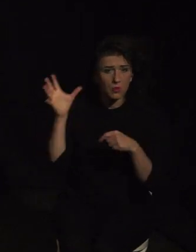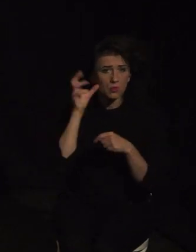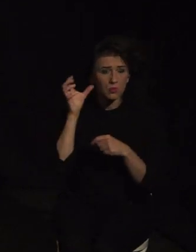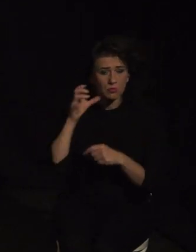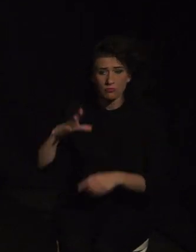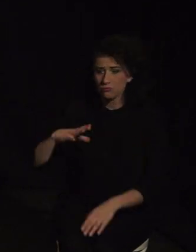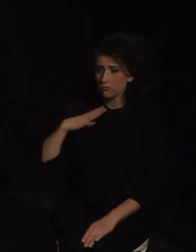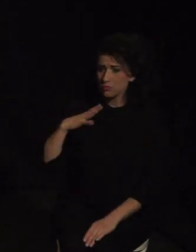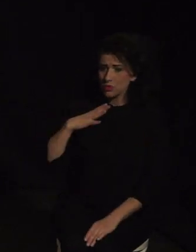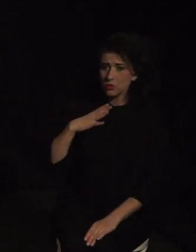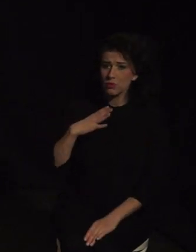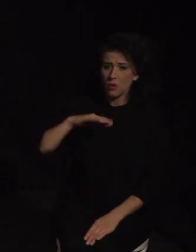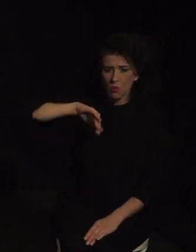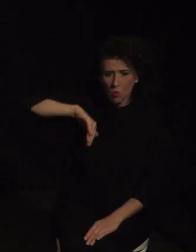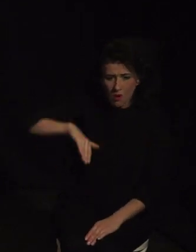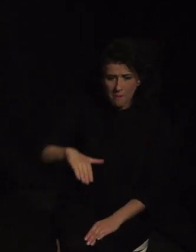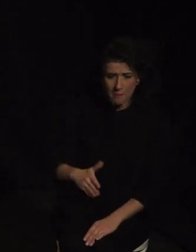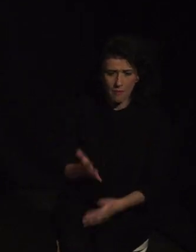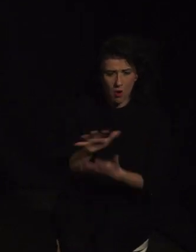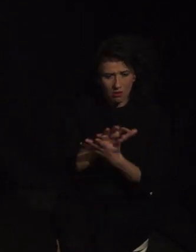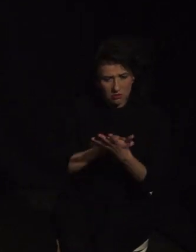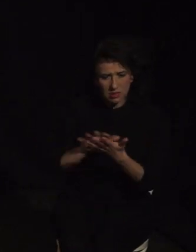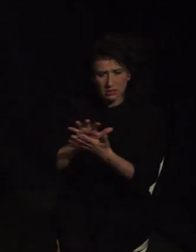from the technical side.